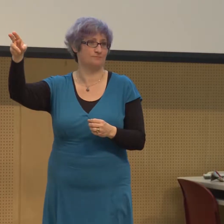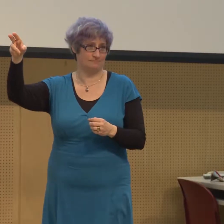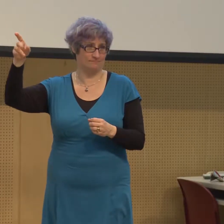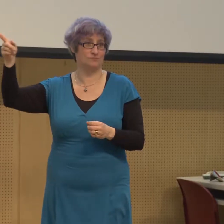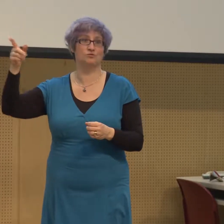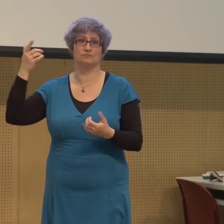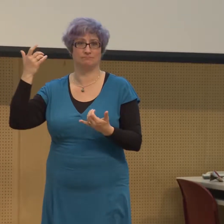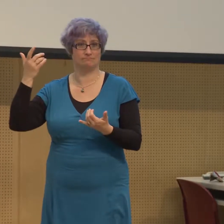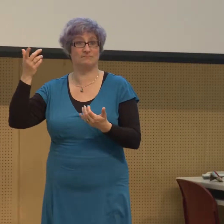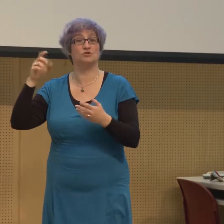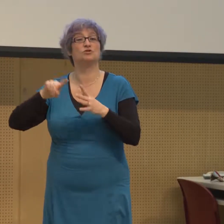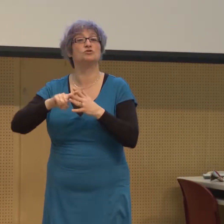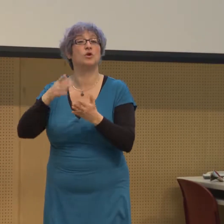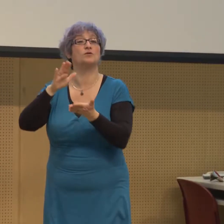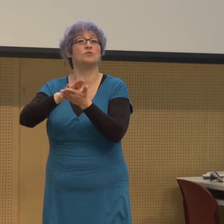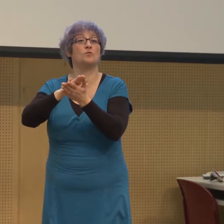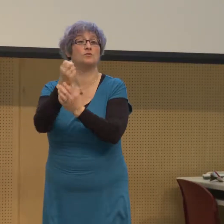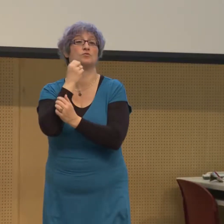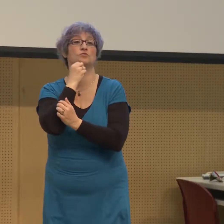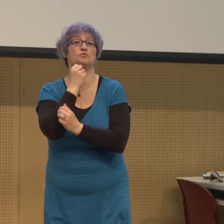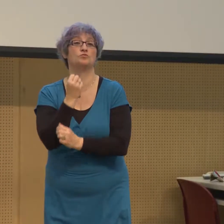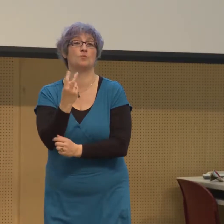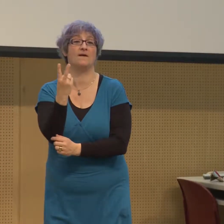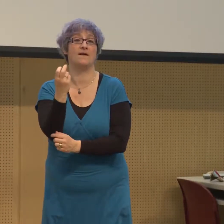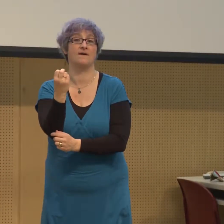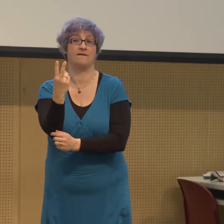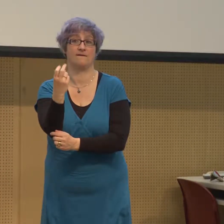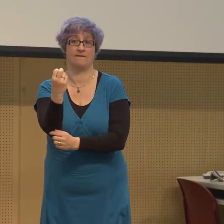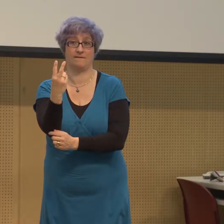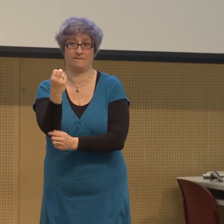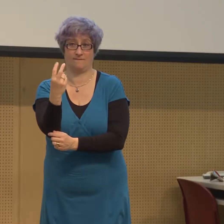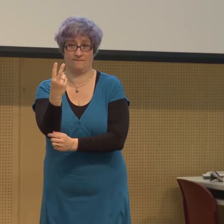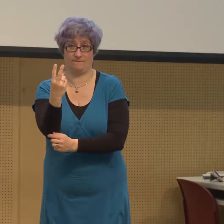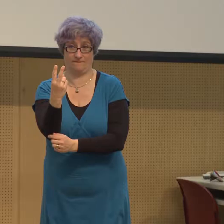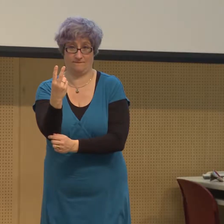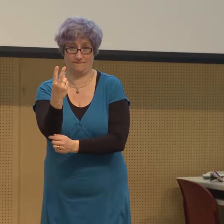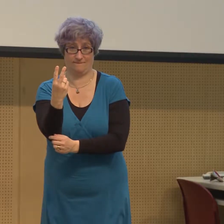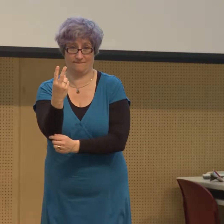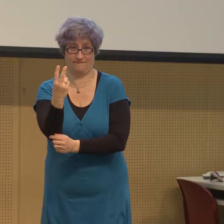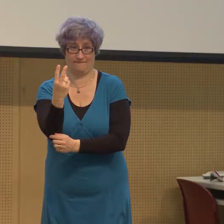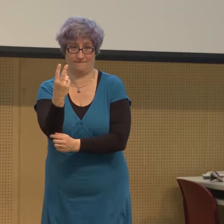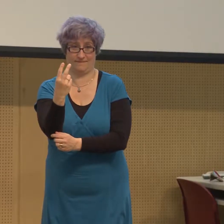that their daughter just needed to be provided with the resources to succeed.